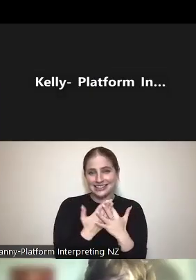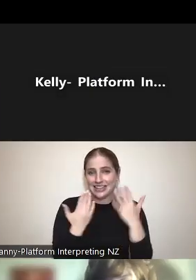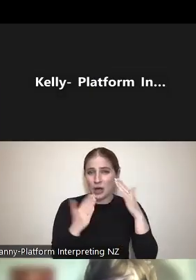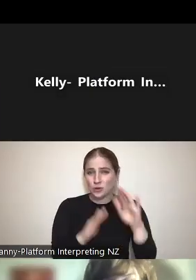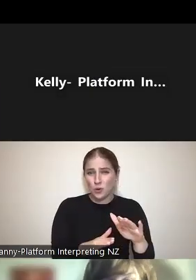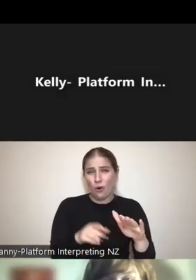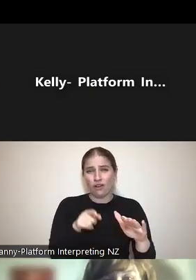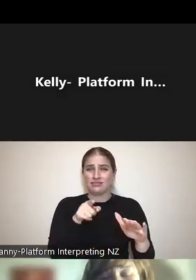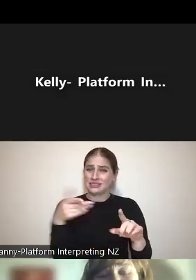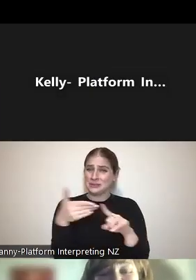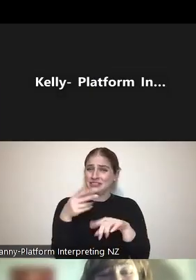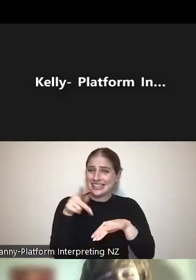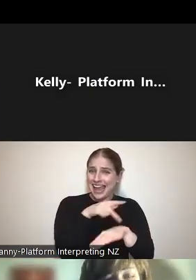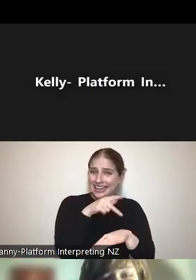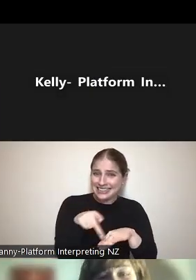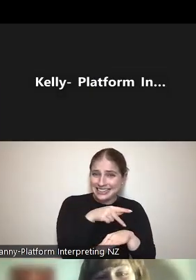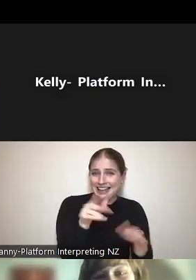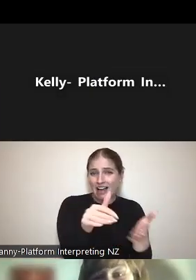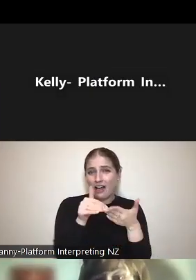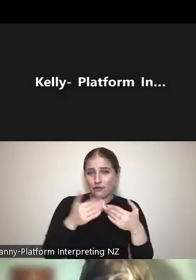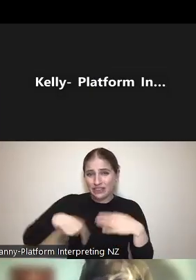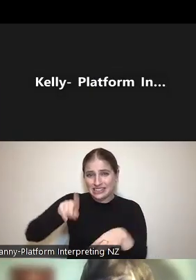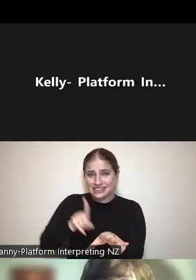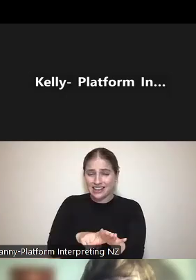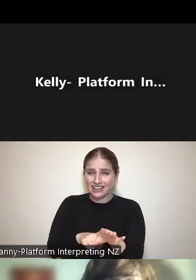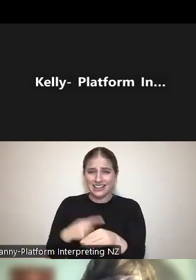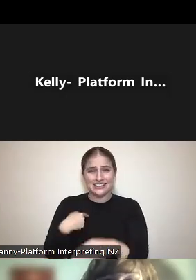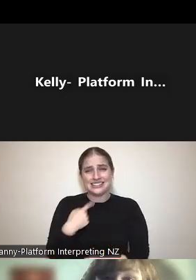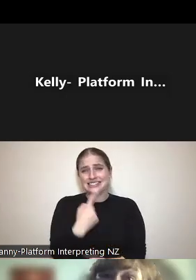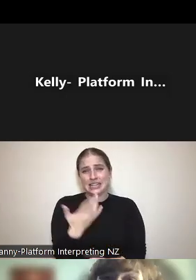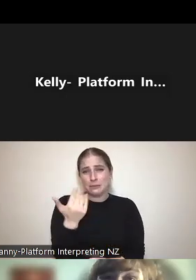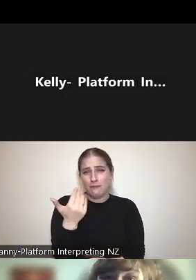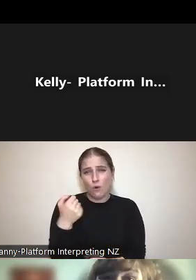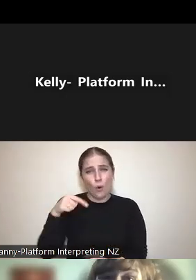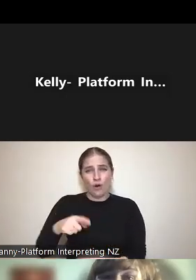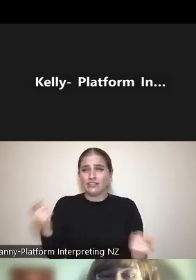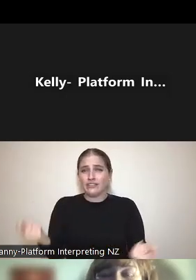helpful this year. As I say, the festival's really passionate about being as inclusive as possible.